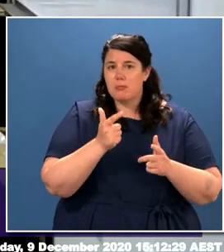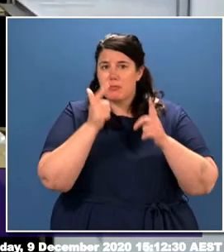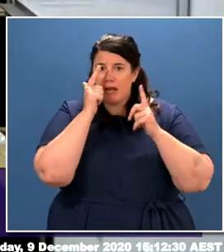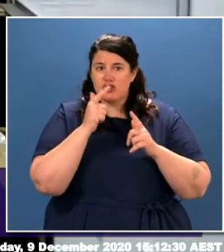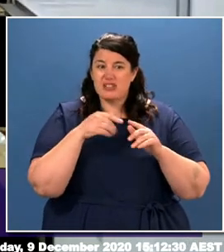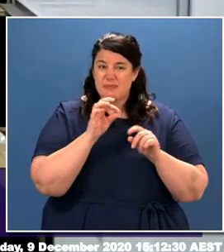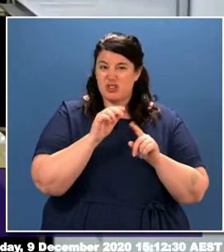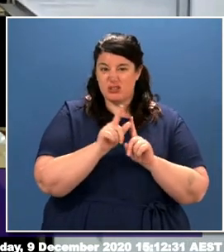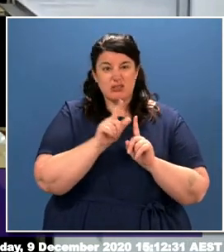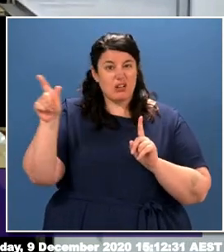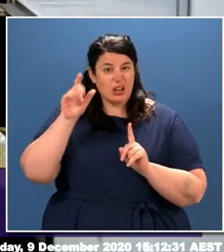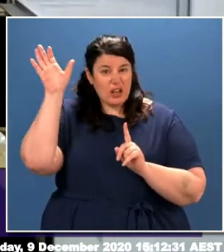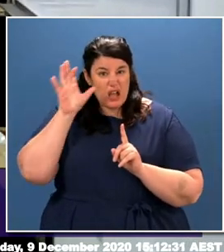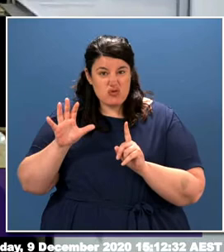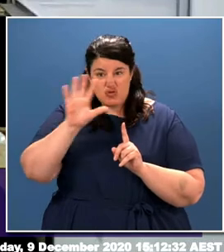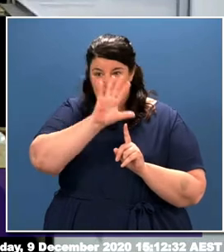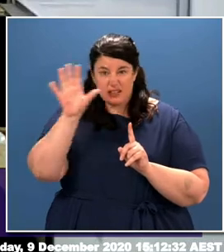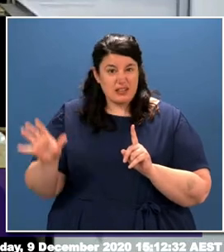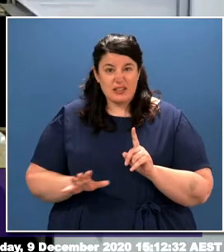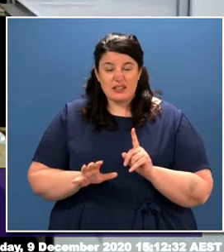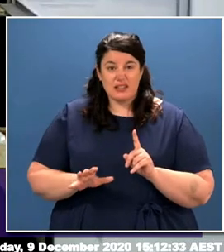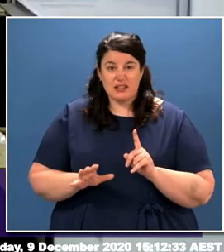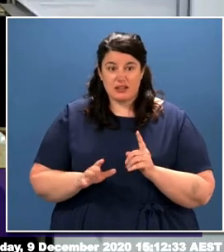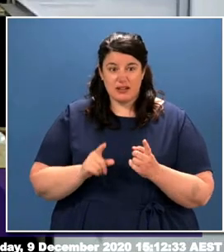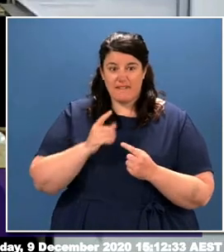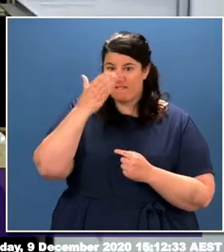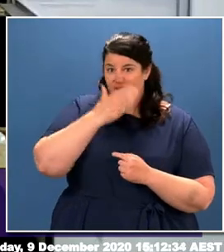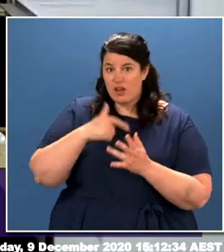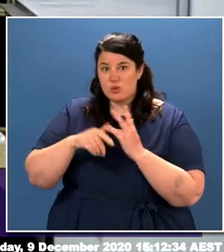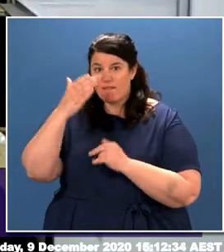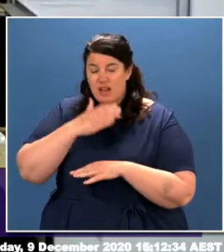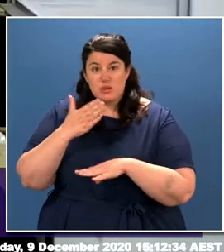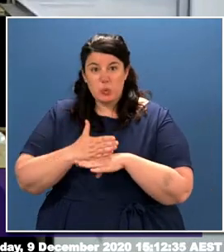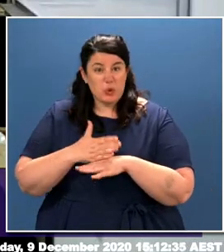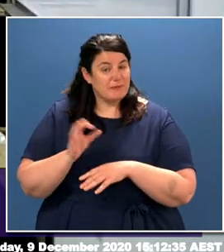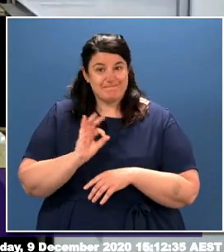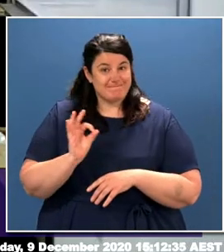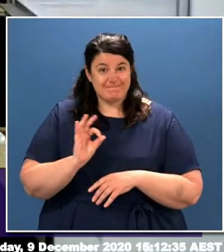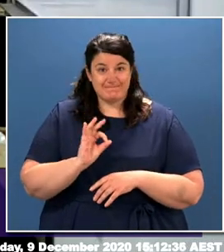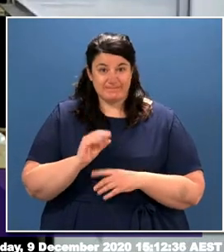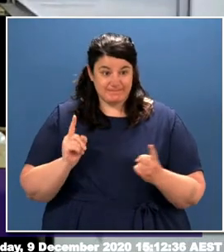in regional areas, their face-to-face is disappearing so you may have an assessment by phone by a complete stranger.